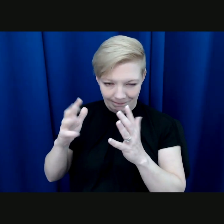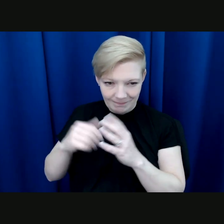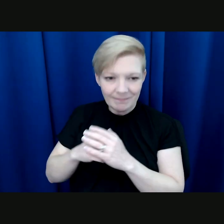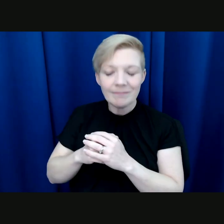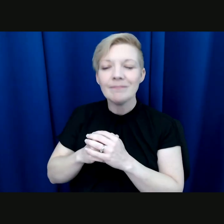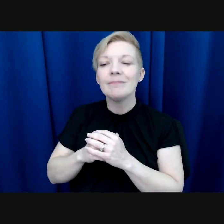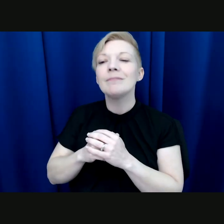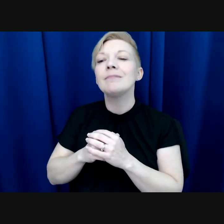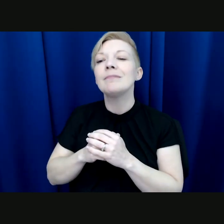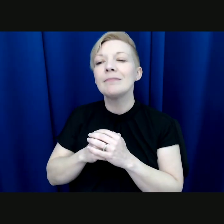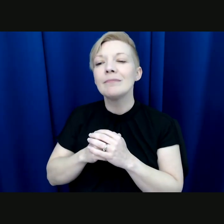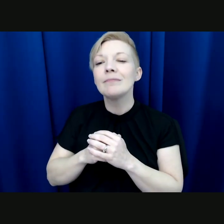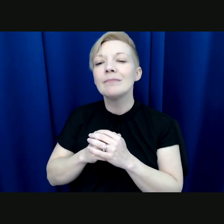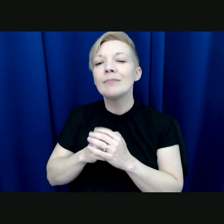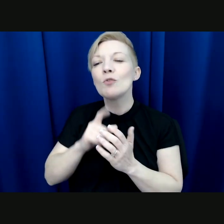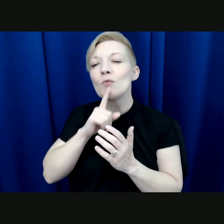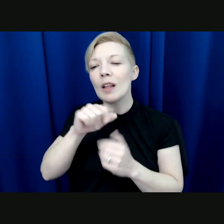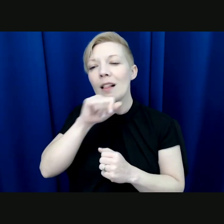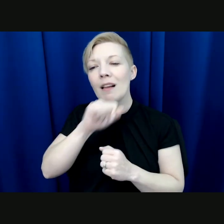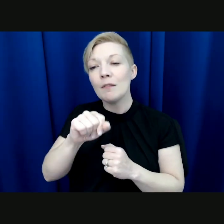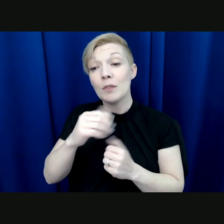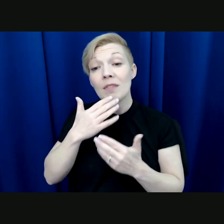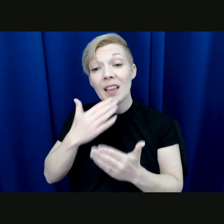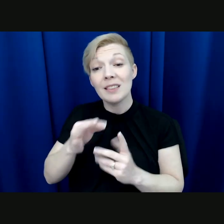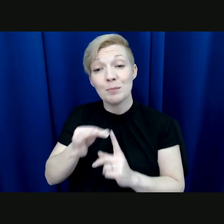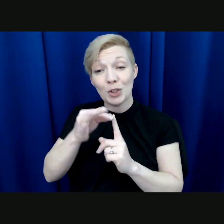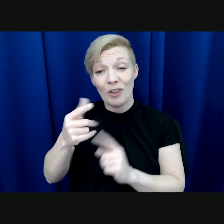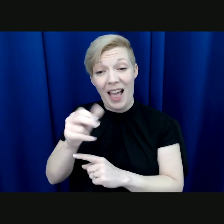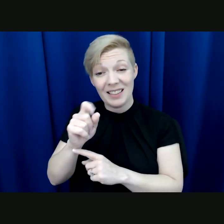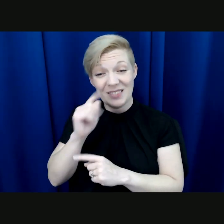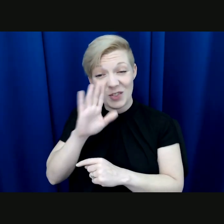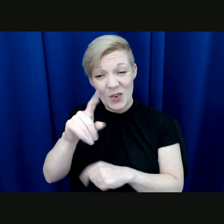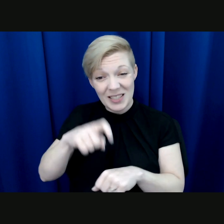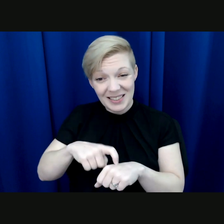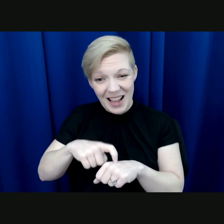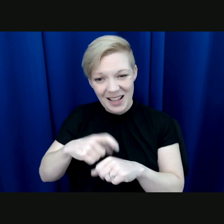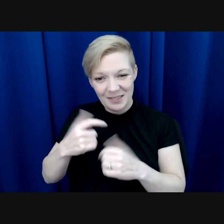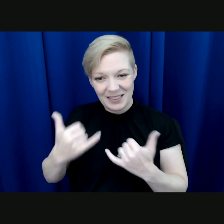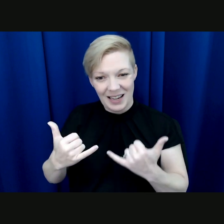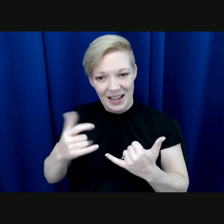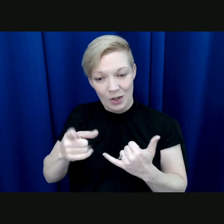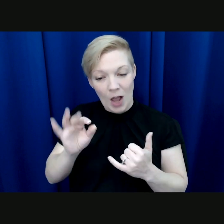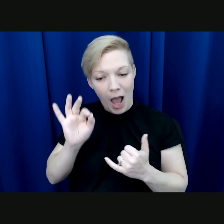And we'd love to thank our special guest for your time today, your insight today and your thoughtfulness today.